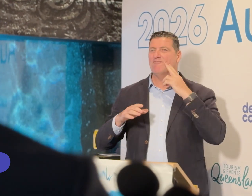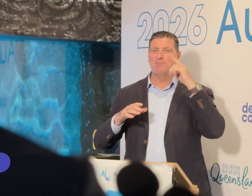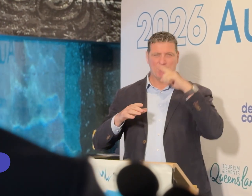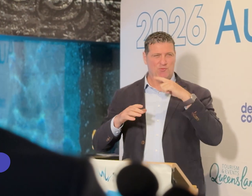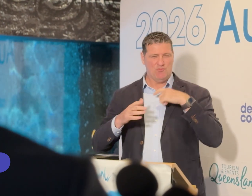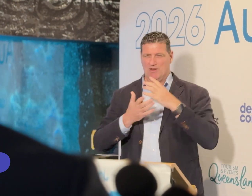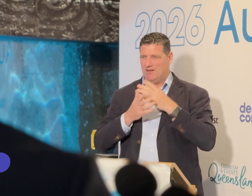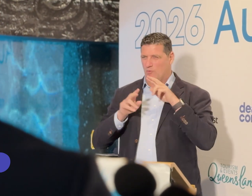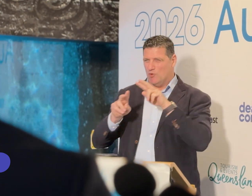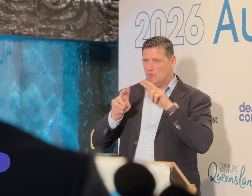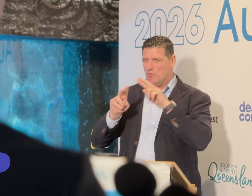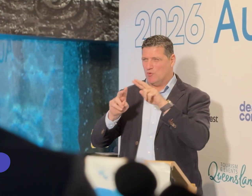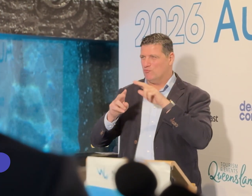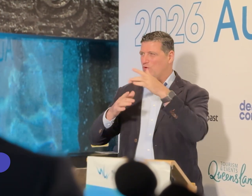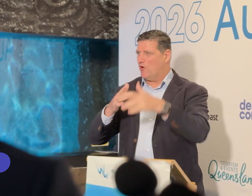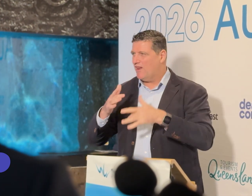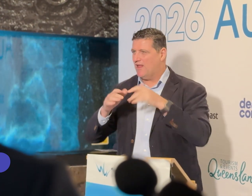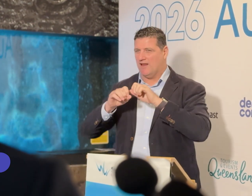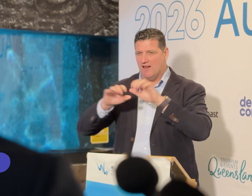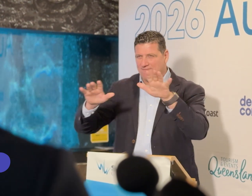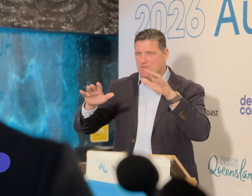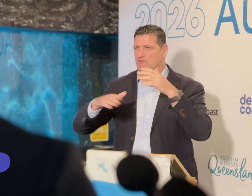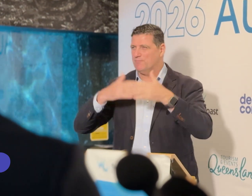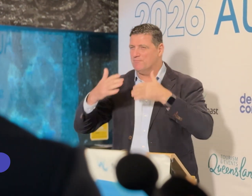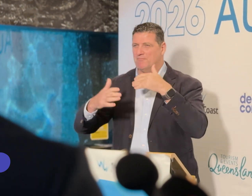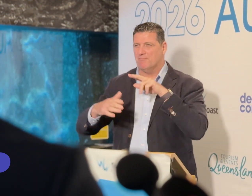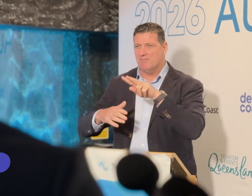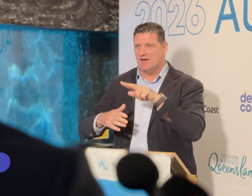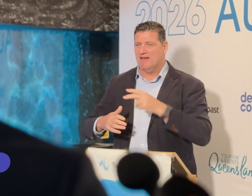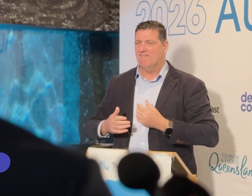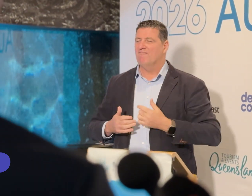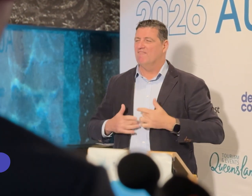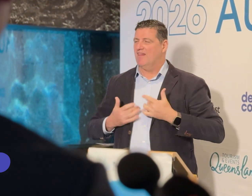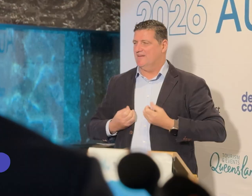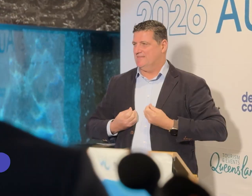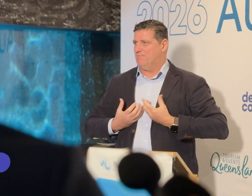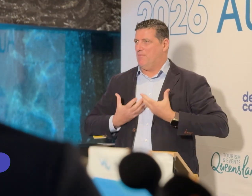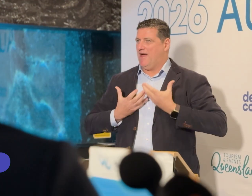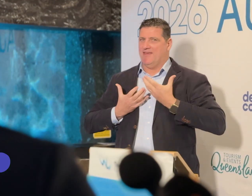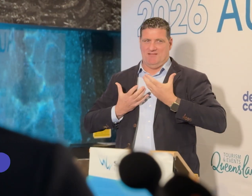Australians watch those events through live streams and feel inspired